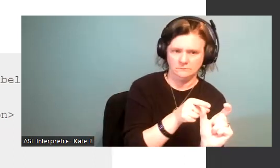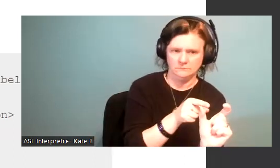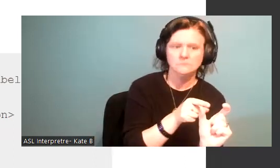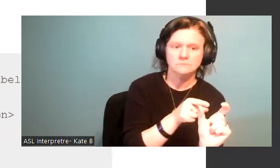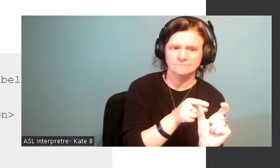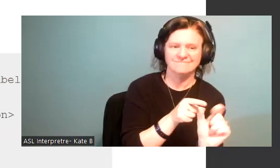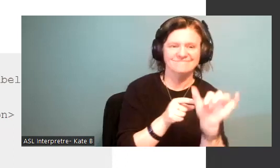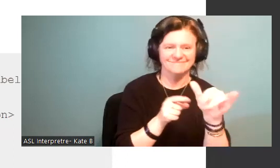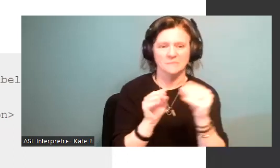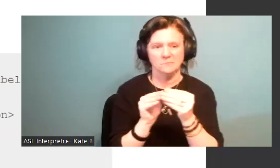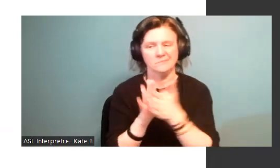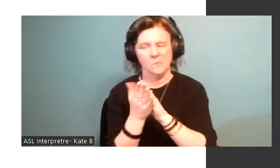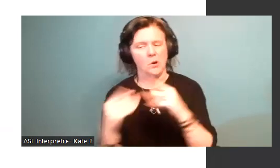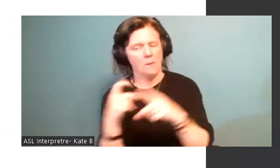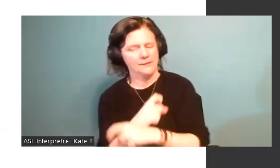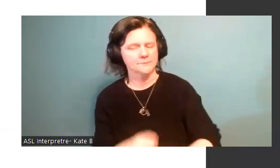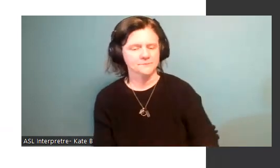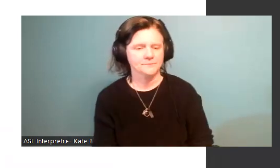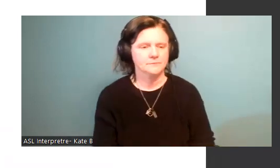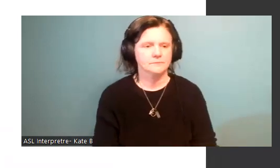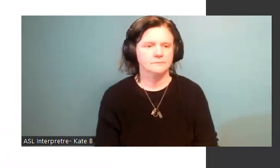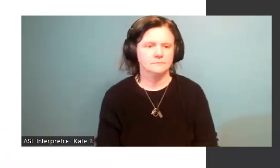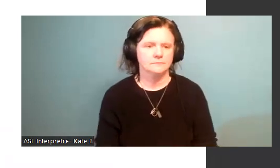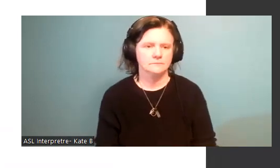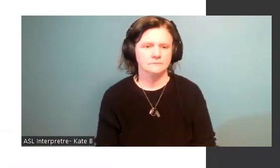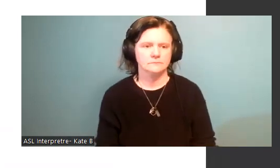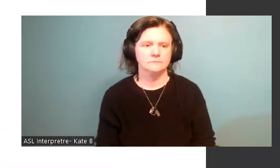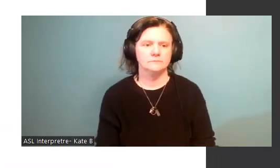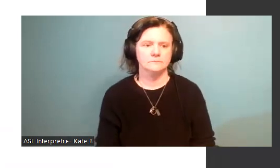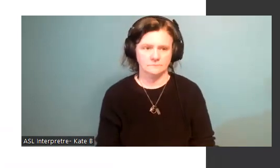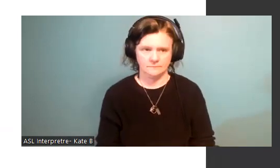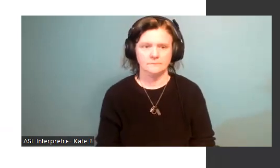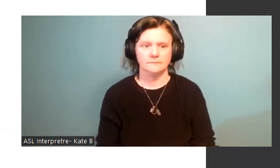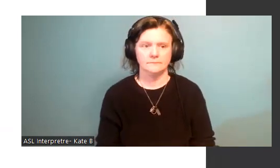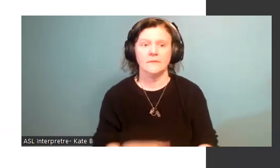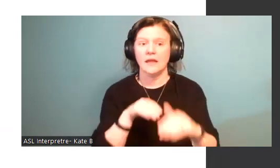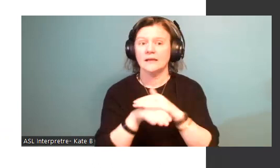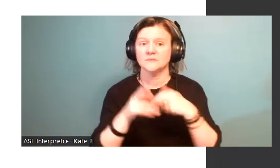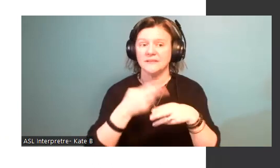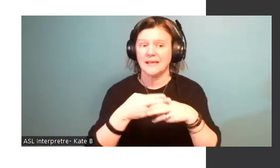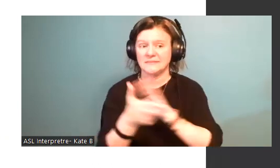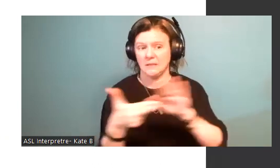the various types of ARIA that can be applied to a single thing, a single element, which is the ARIA